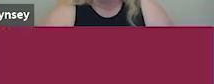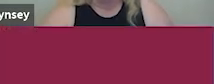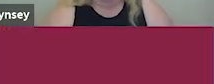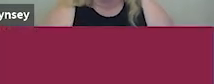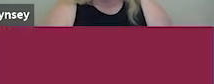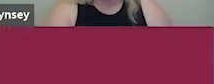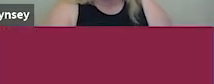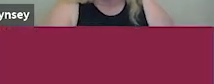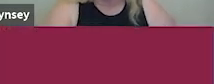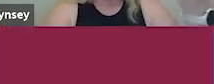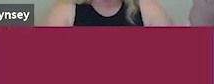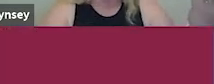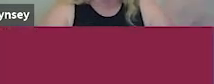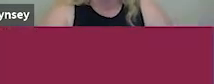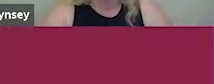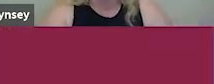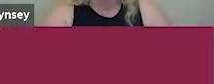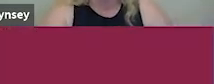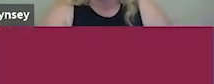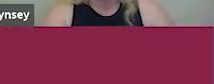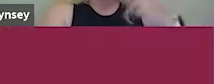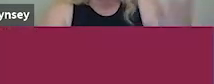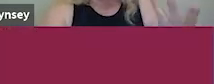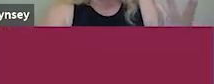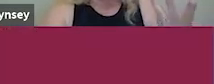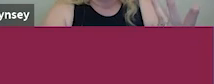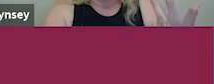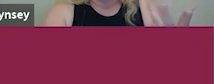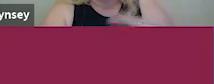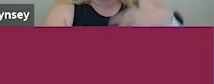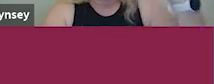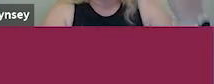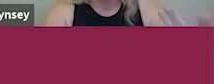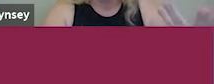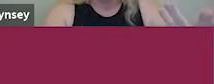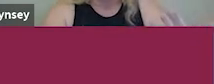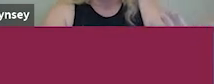Then engagement, so engagement as I said before, is so different for each student, offering lots of